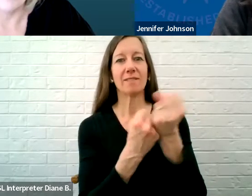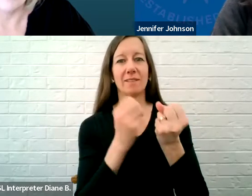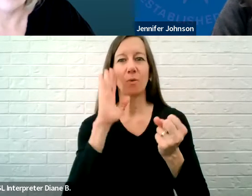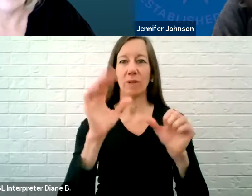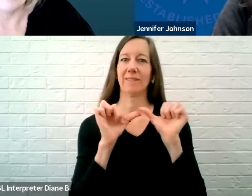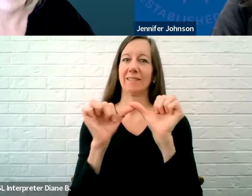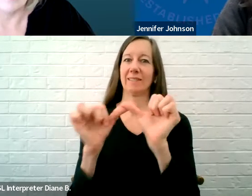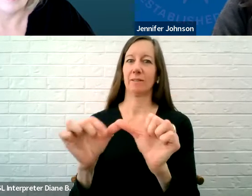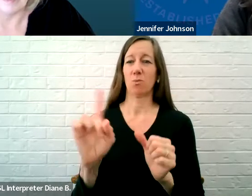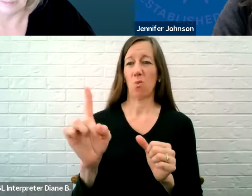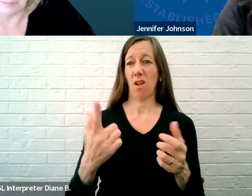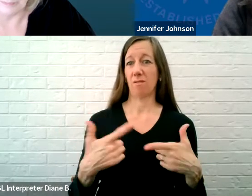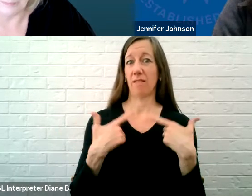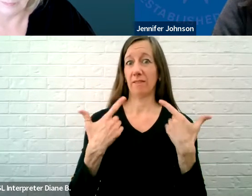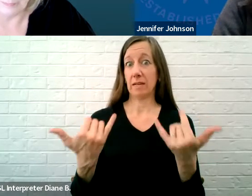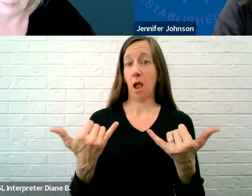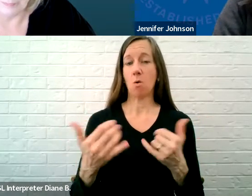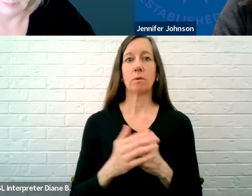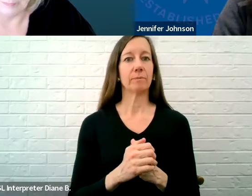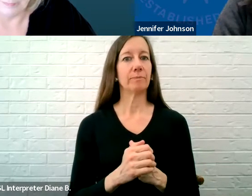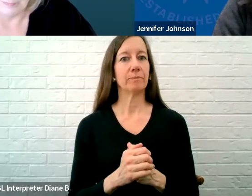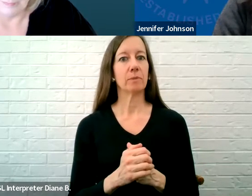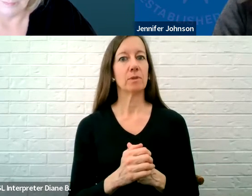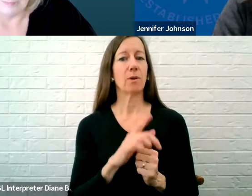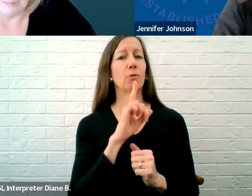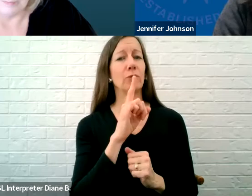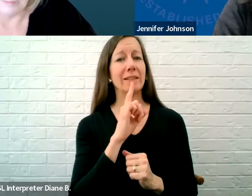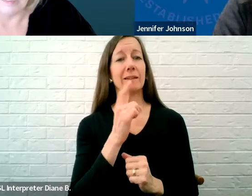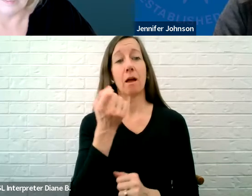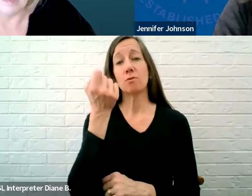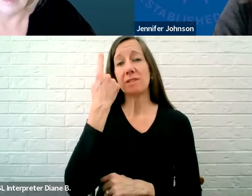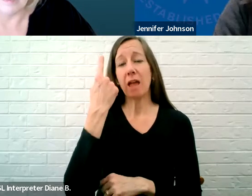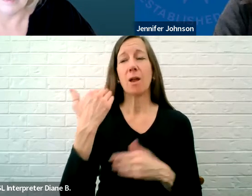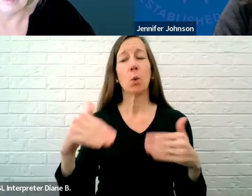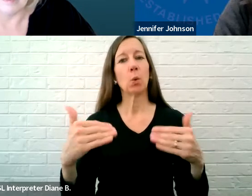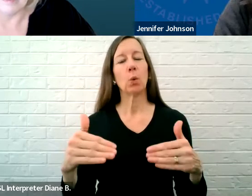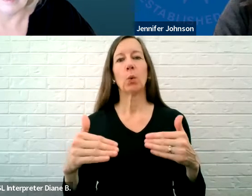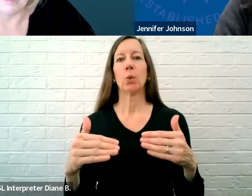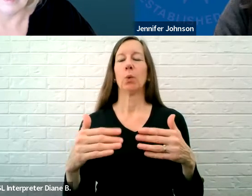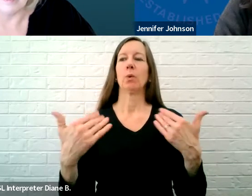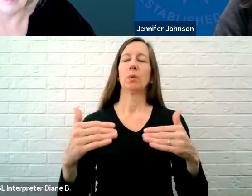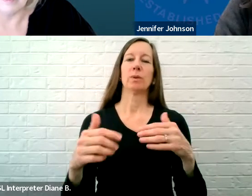And through that you really shed light on how fragile housing can be, and how unsettling the threats to housing stability can be as well.